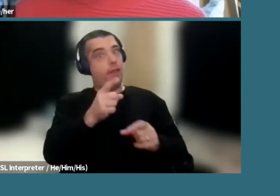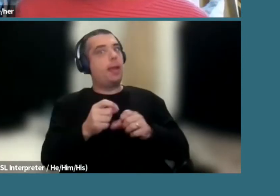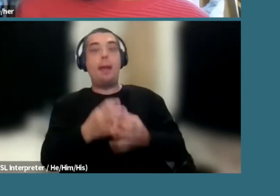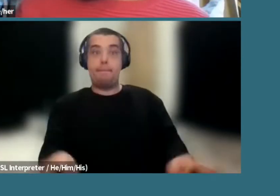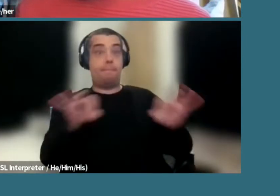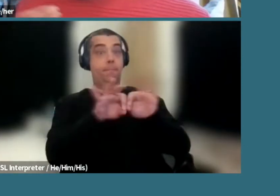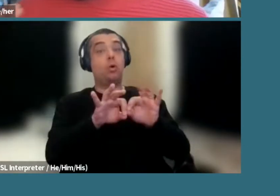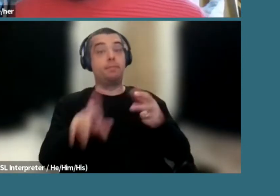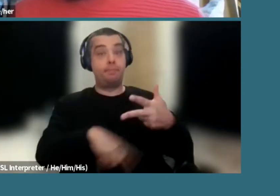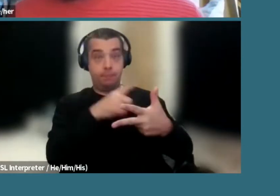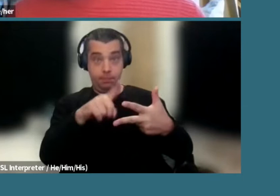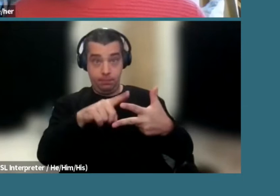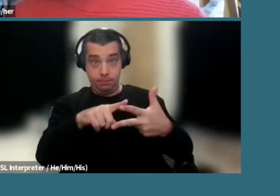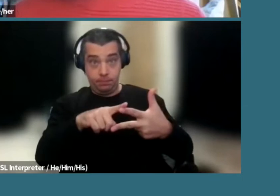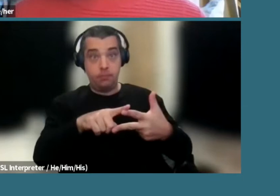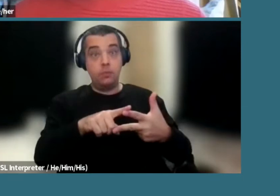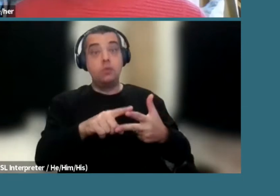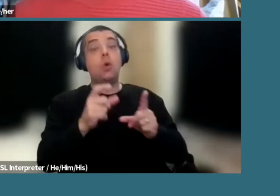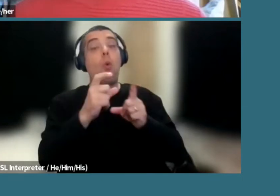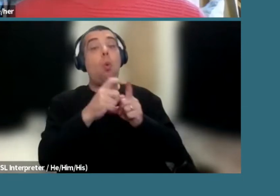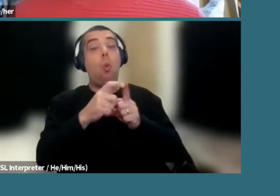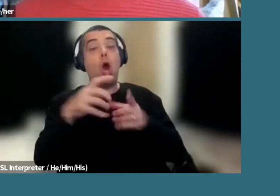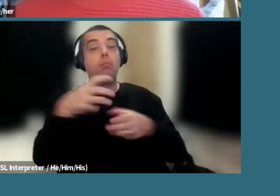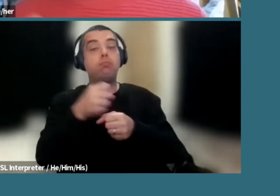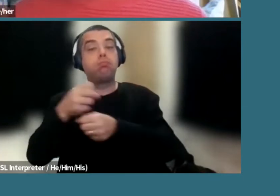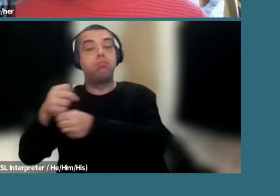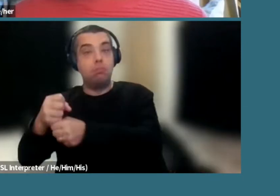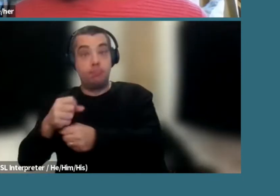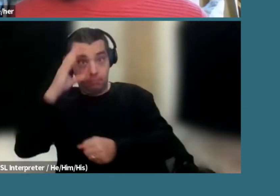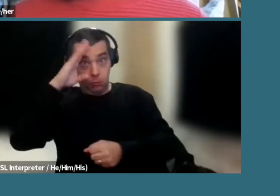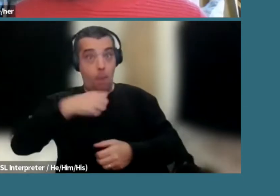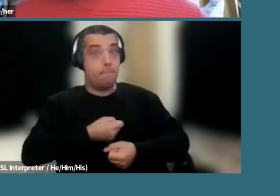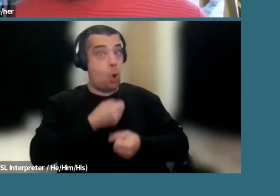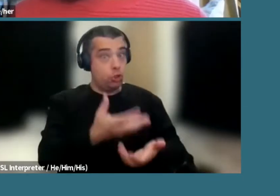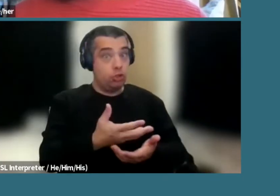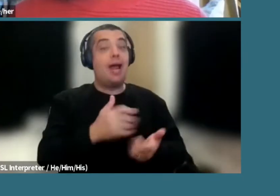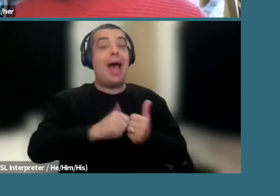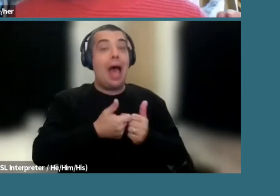Second thing is word economy. In poetry, the way words are put together or